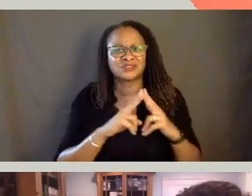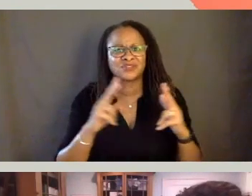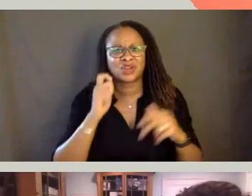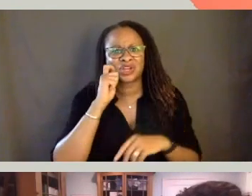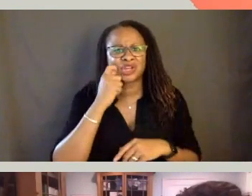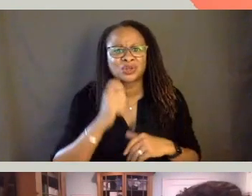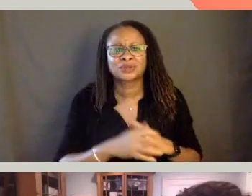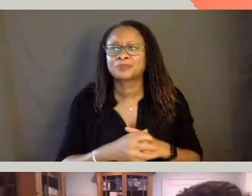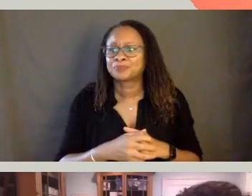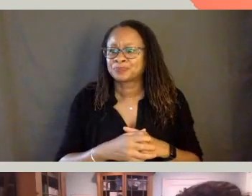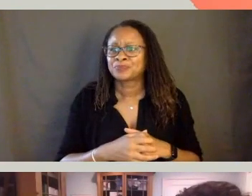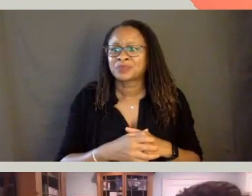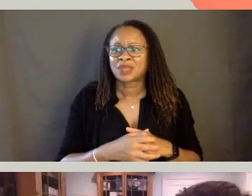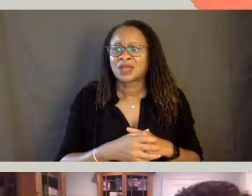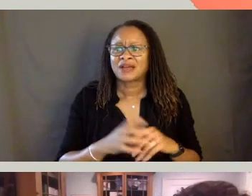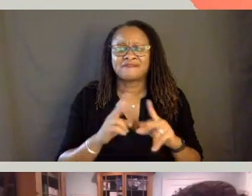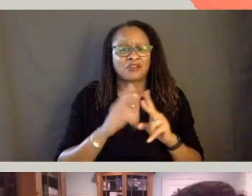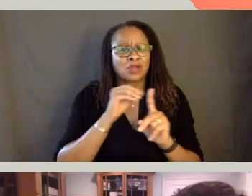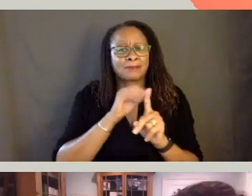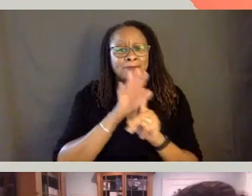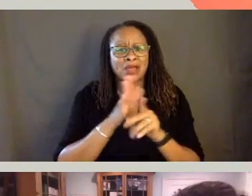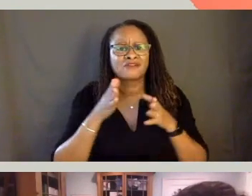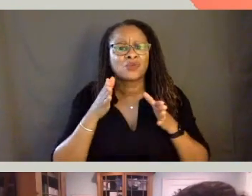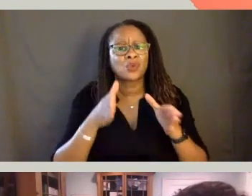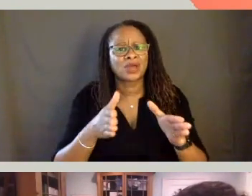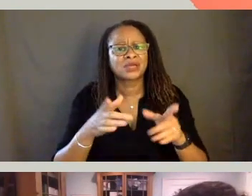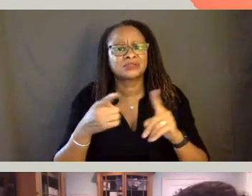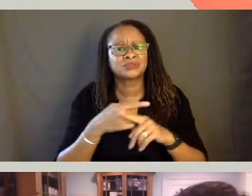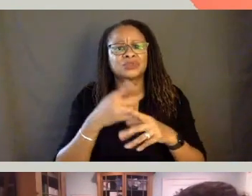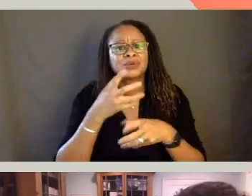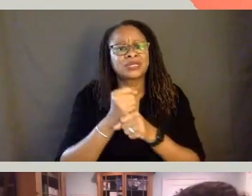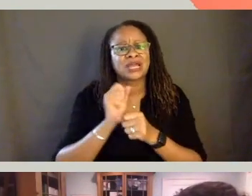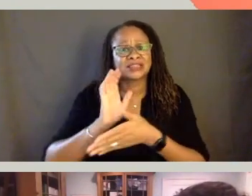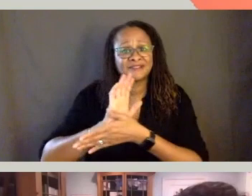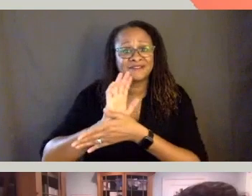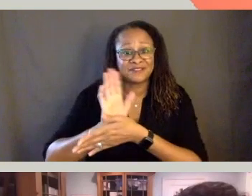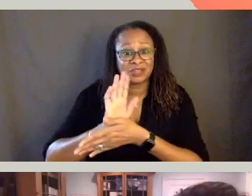I think that could be a really impactful way to get the film closer to the community